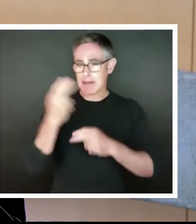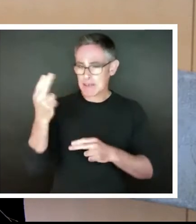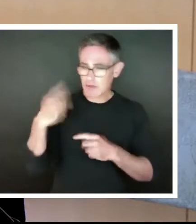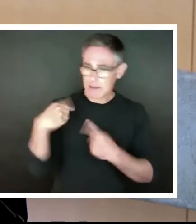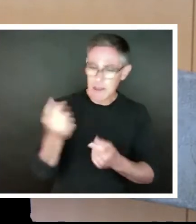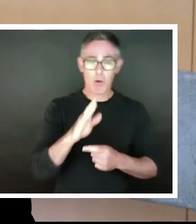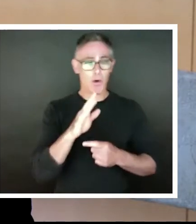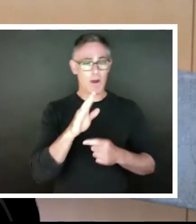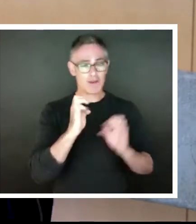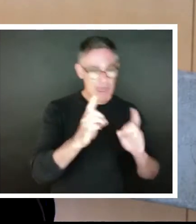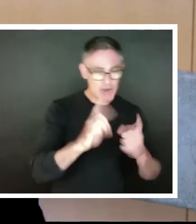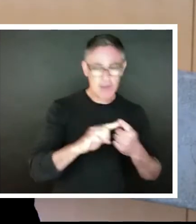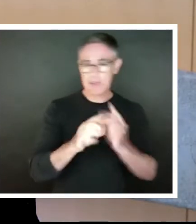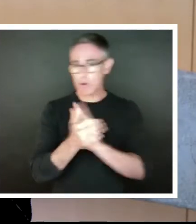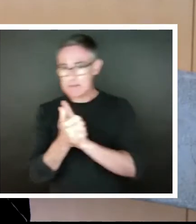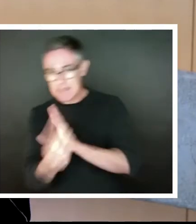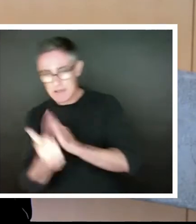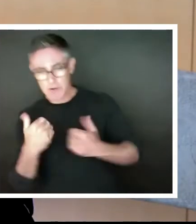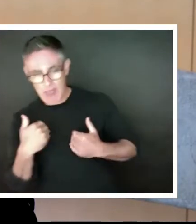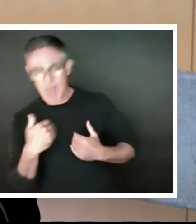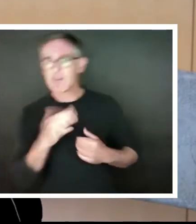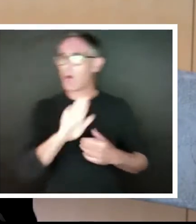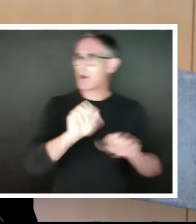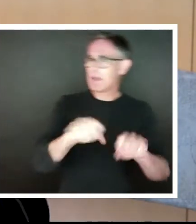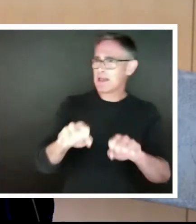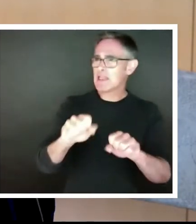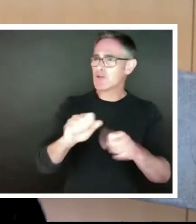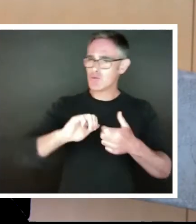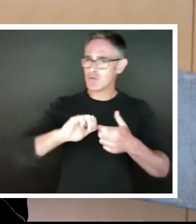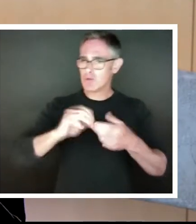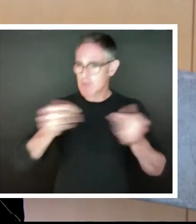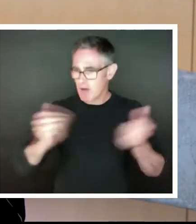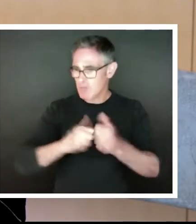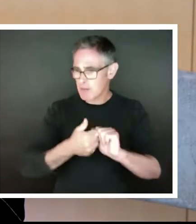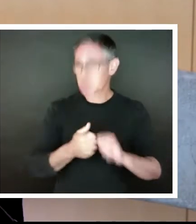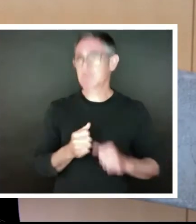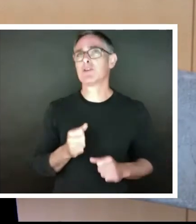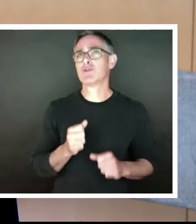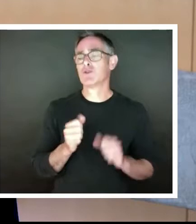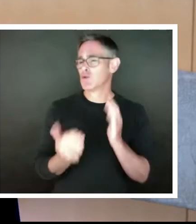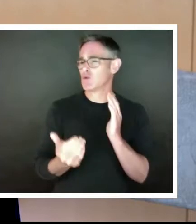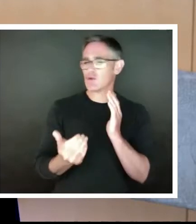your ability to be problem-solvers, innovators, big-thinkers, difference-makers